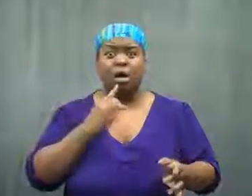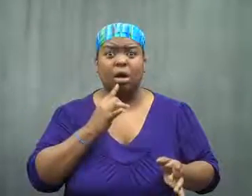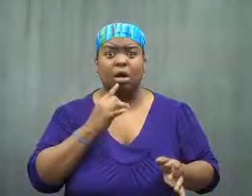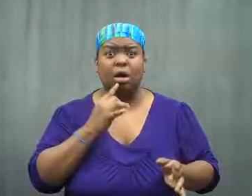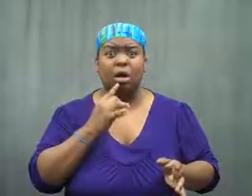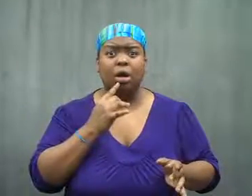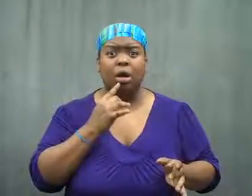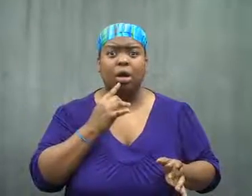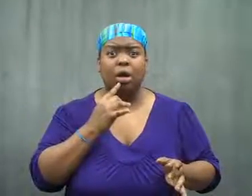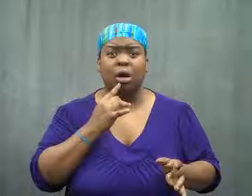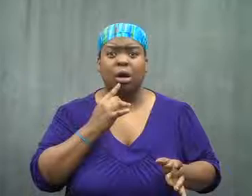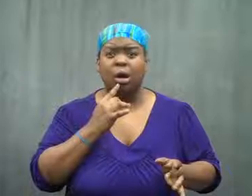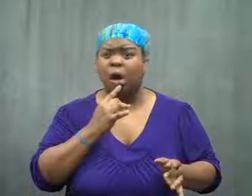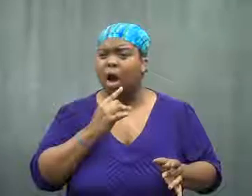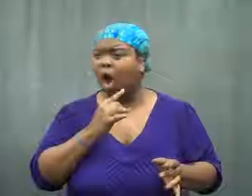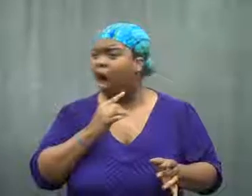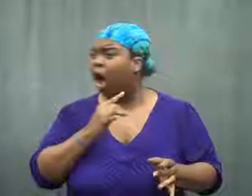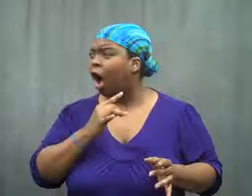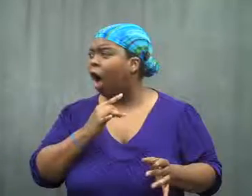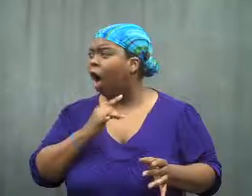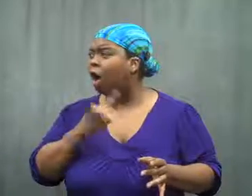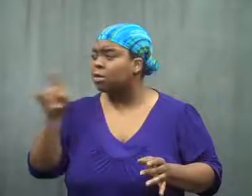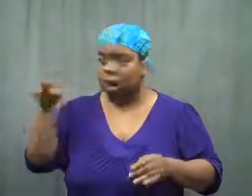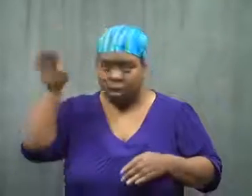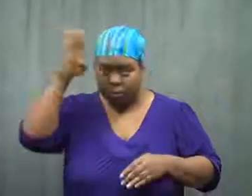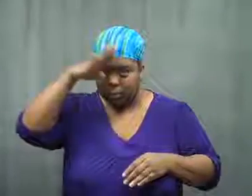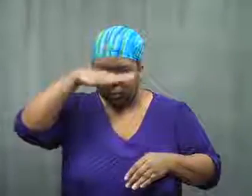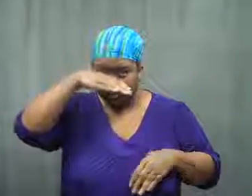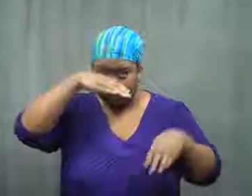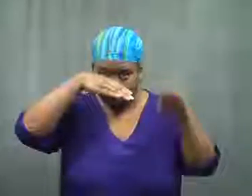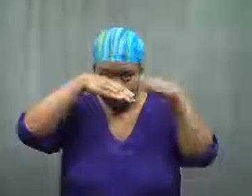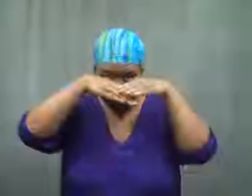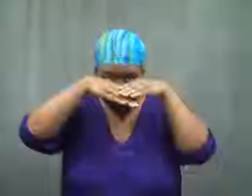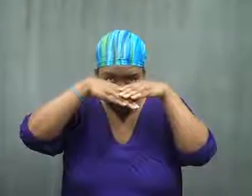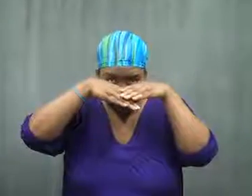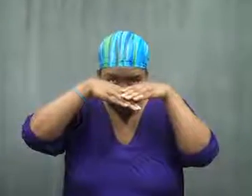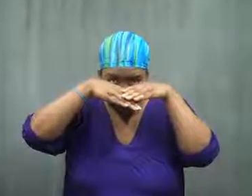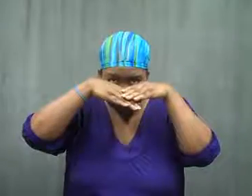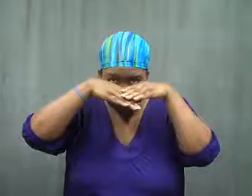I said, "Seriously?" I looked over at him, he had his paws over his face.